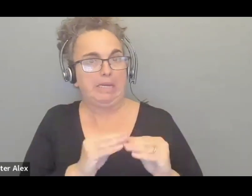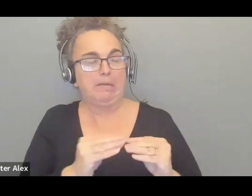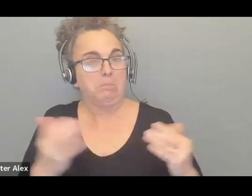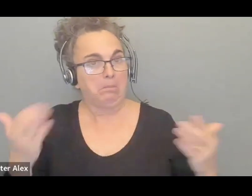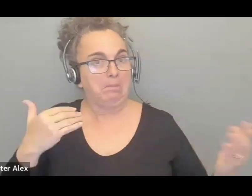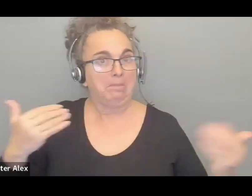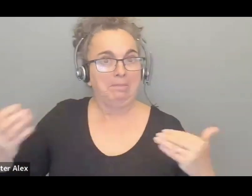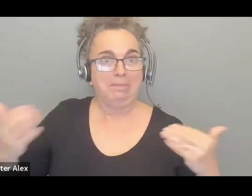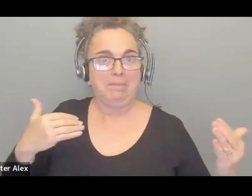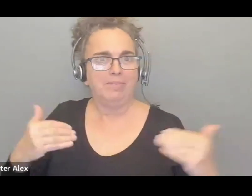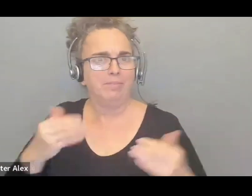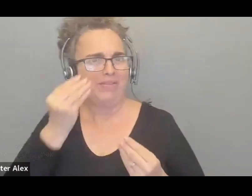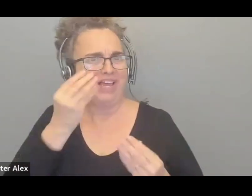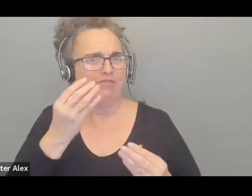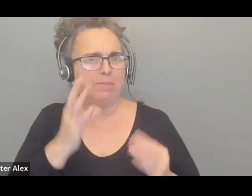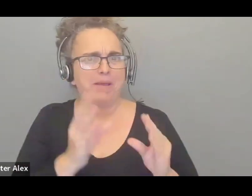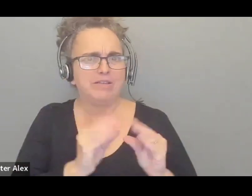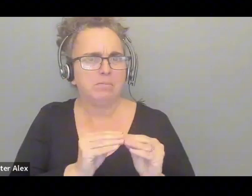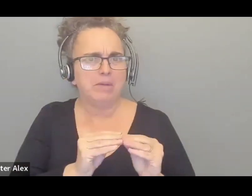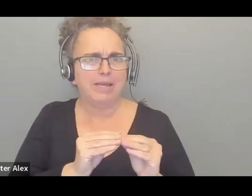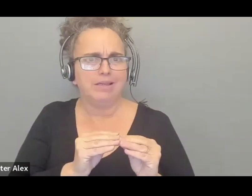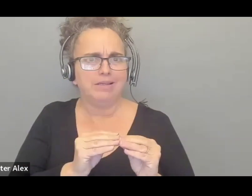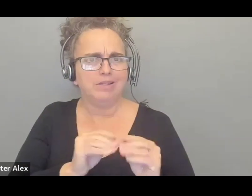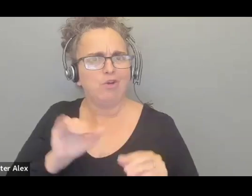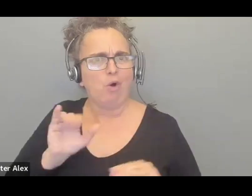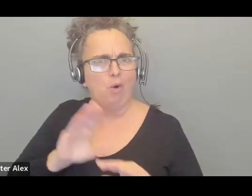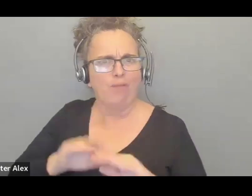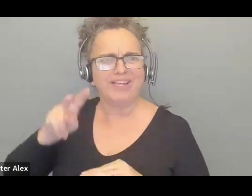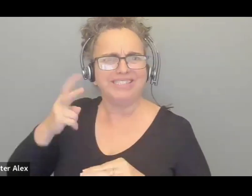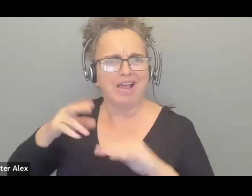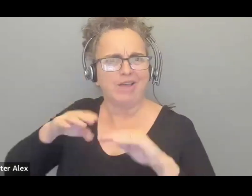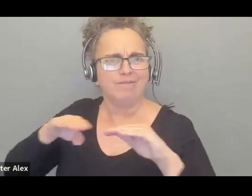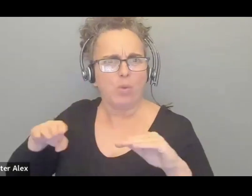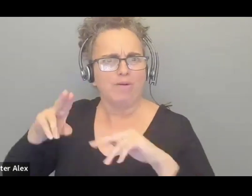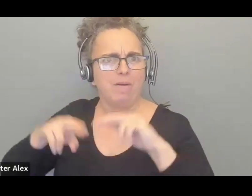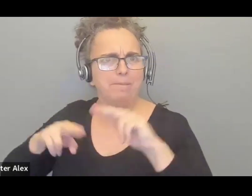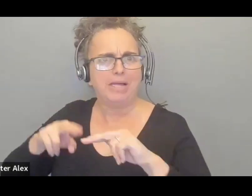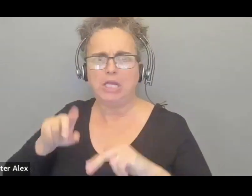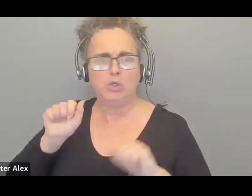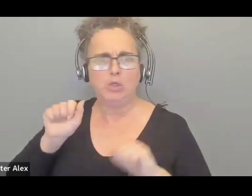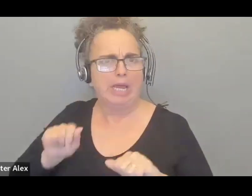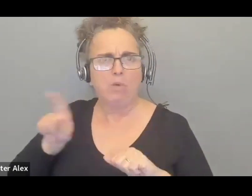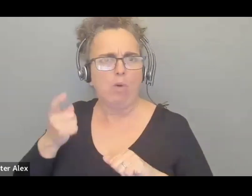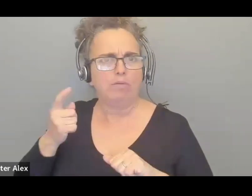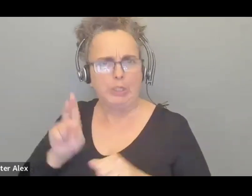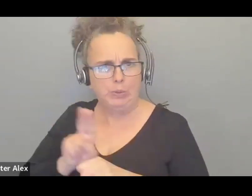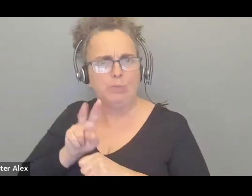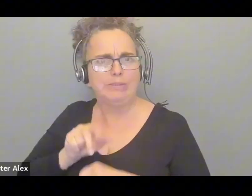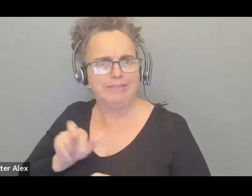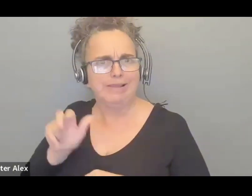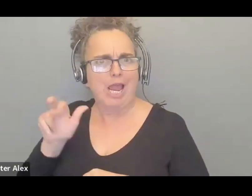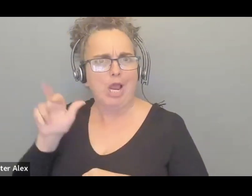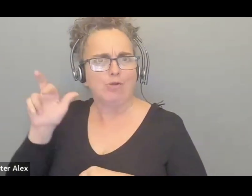but the informational meeting is being held on the second floor of a building that you can only access using a stairwell.